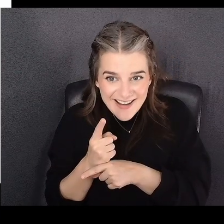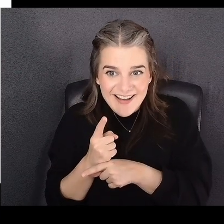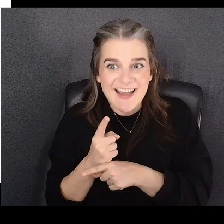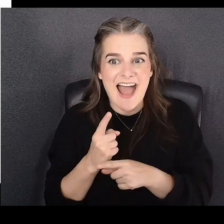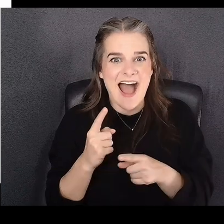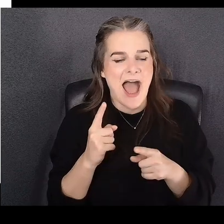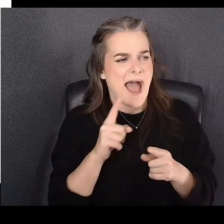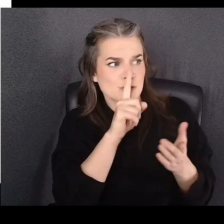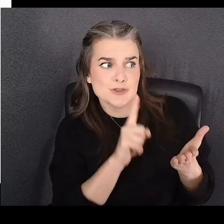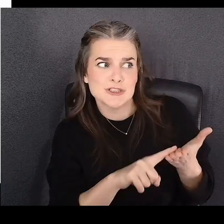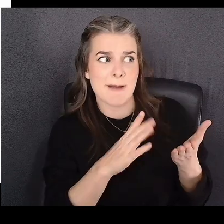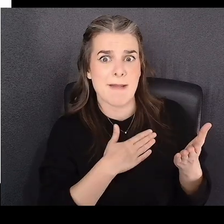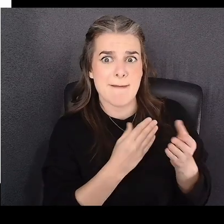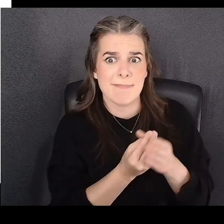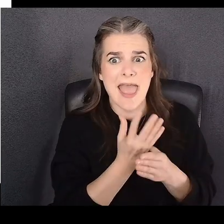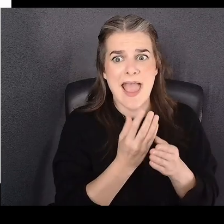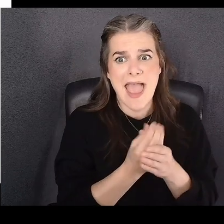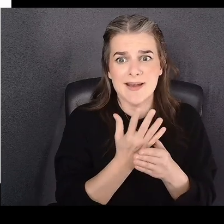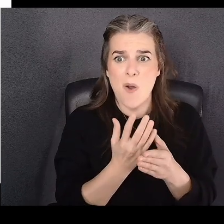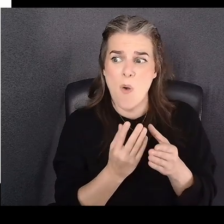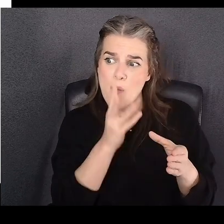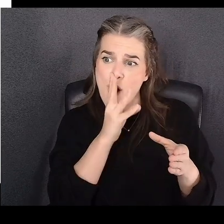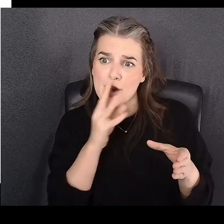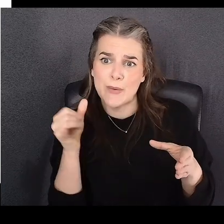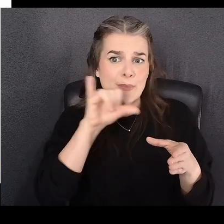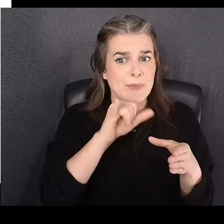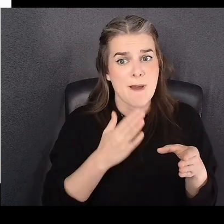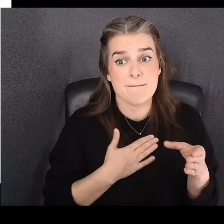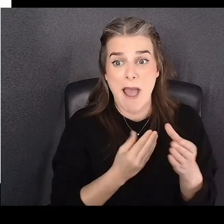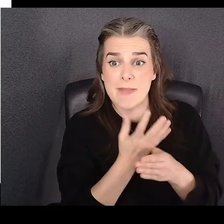That goes into caring for your plant